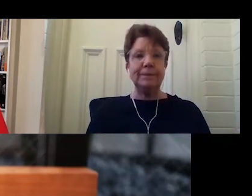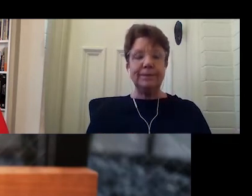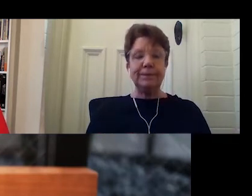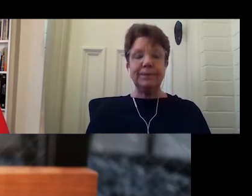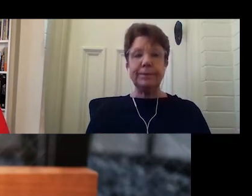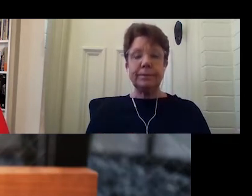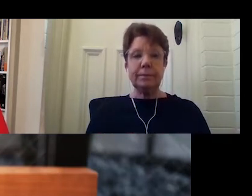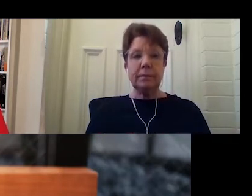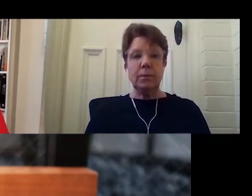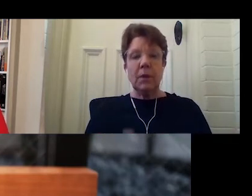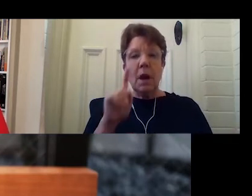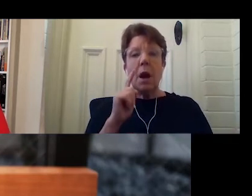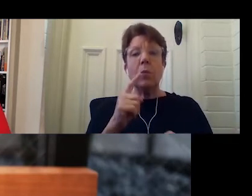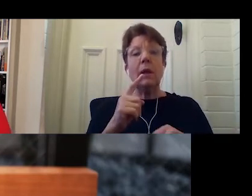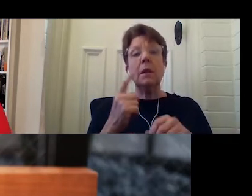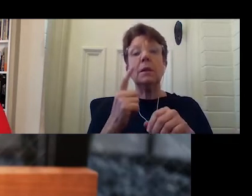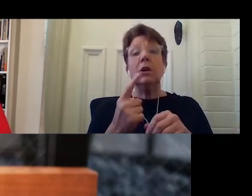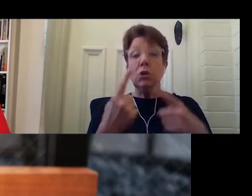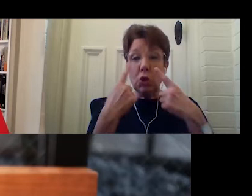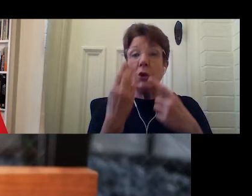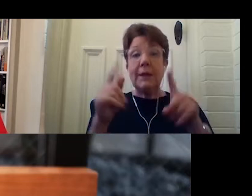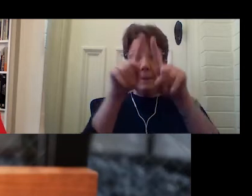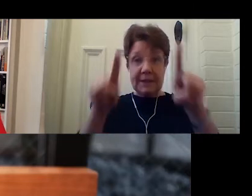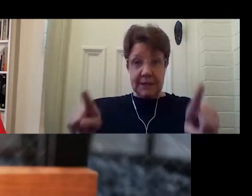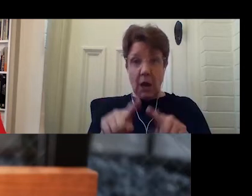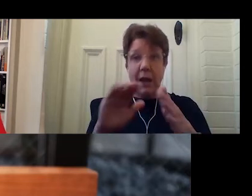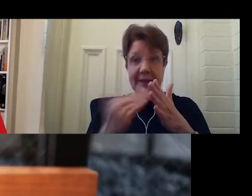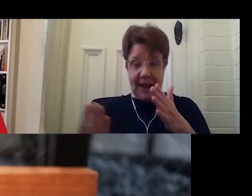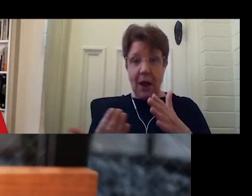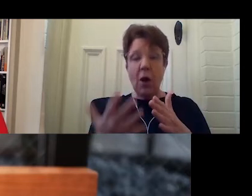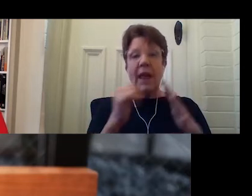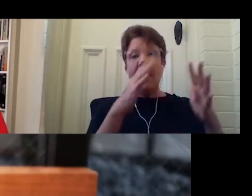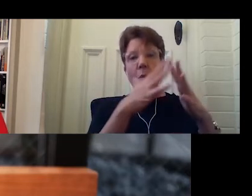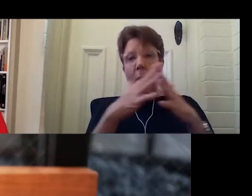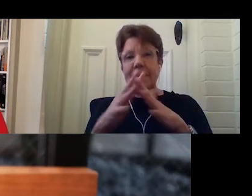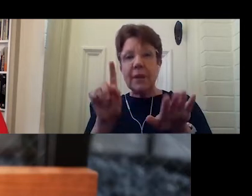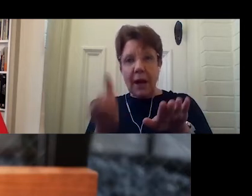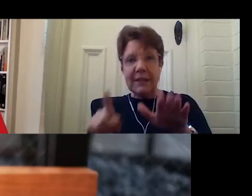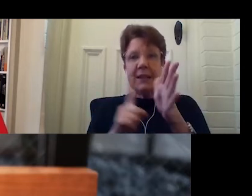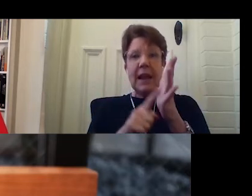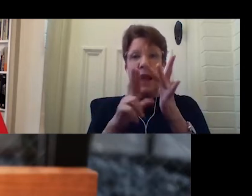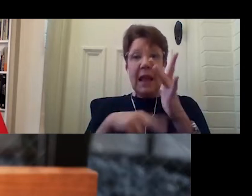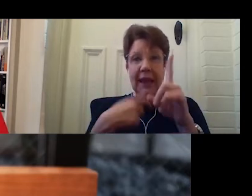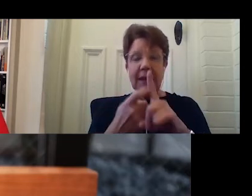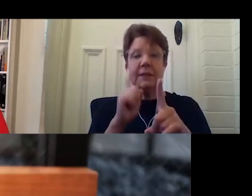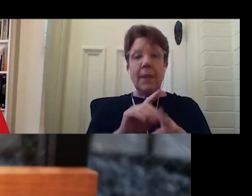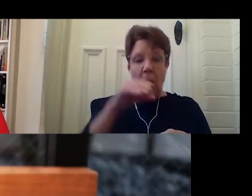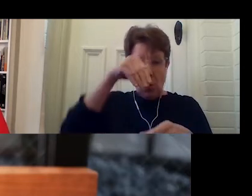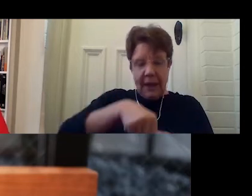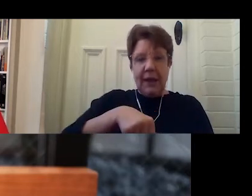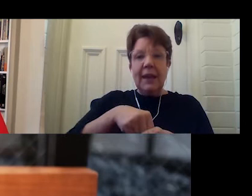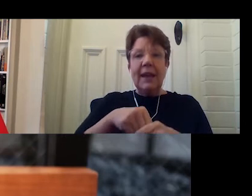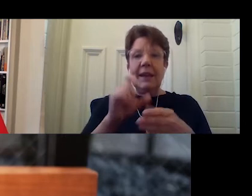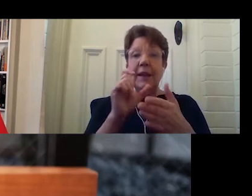some web links which will go into the chat so they'll be available